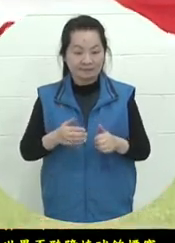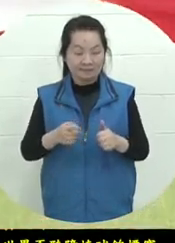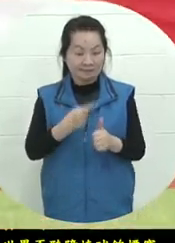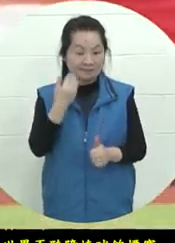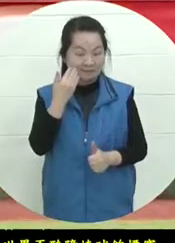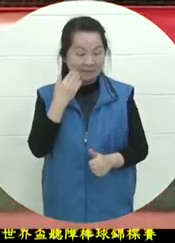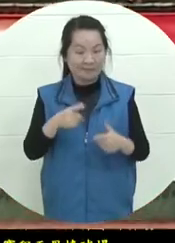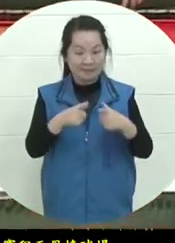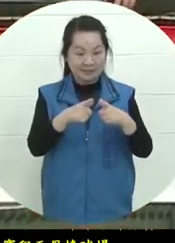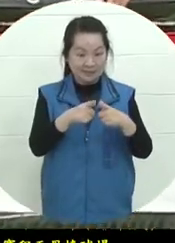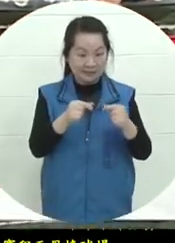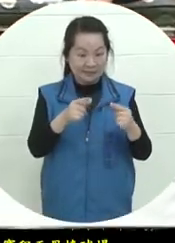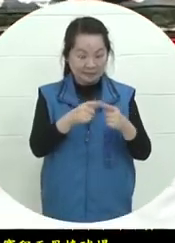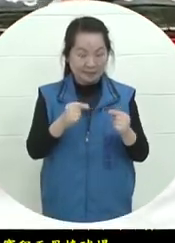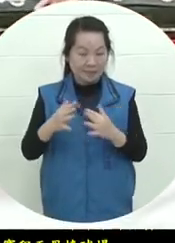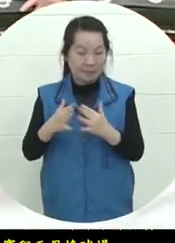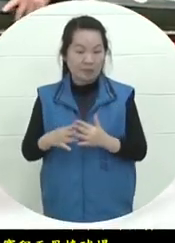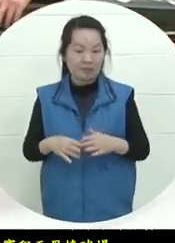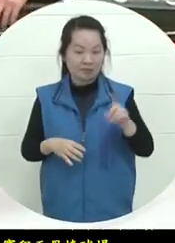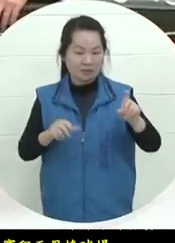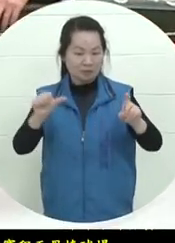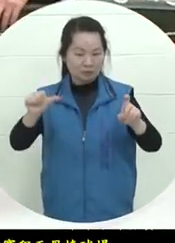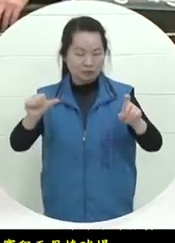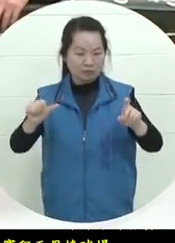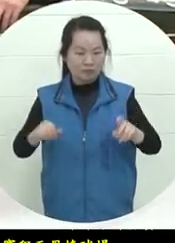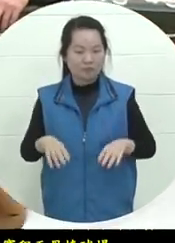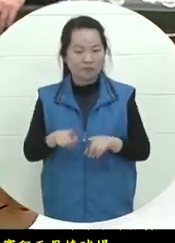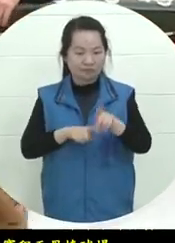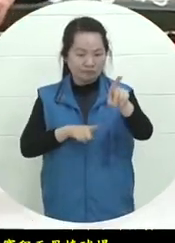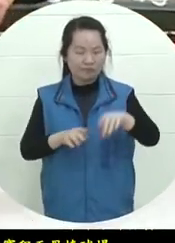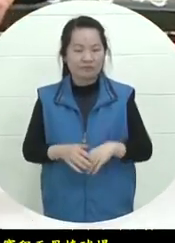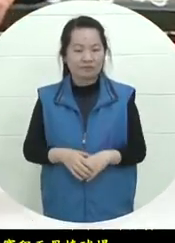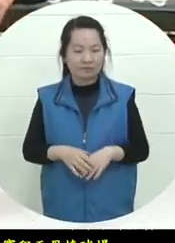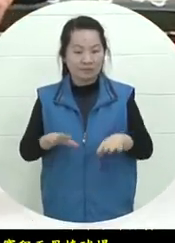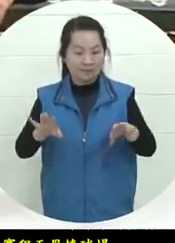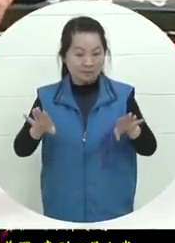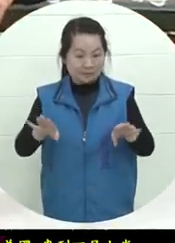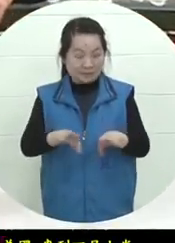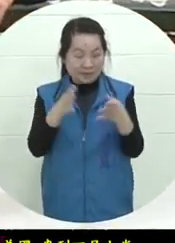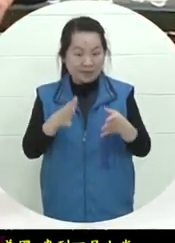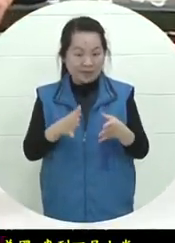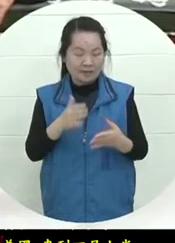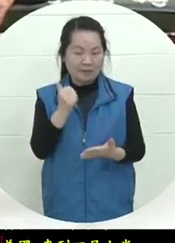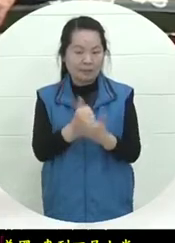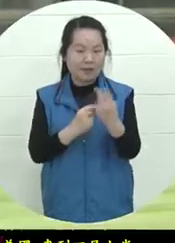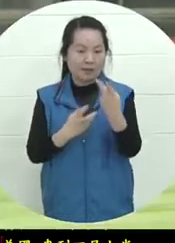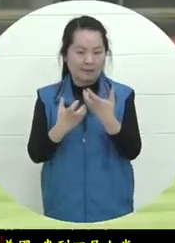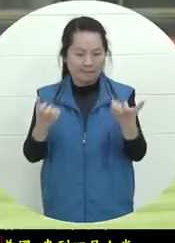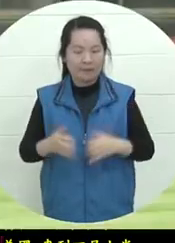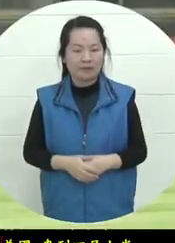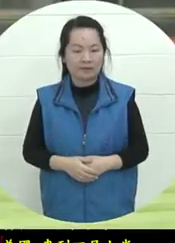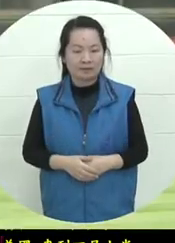a 10:55 lead. Japan scored 2 points at the beginning of the second and third rounds.